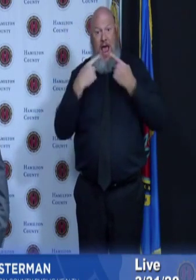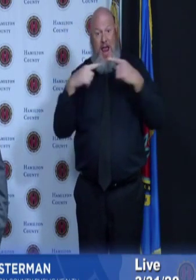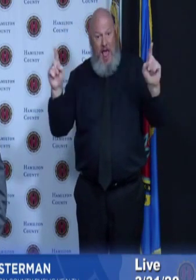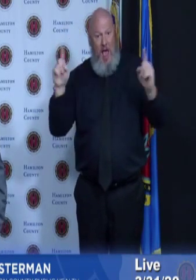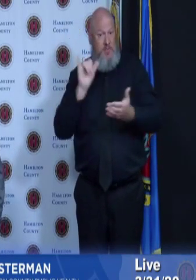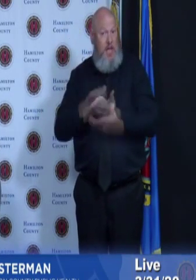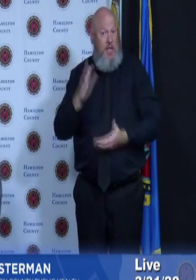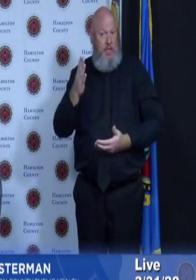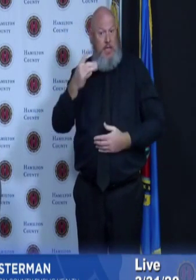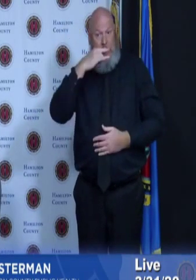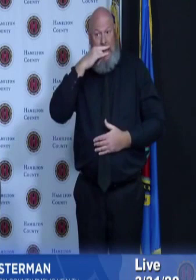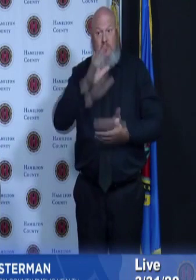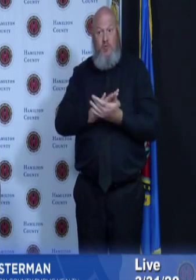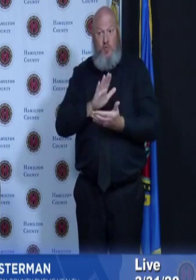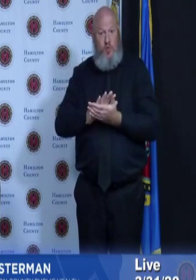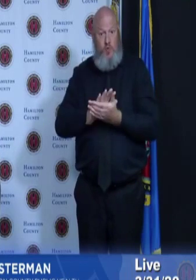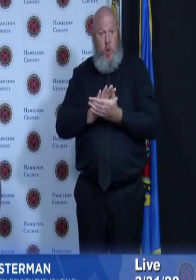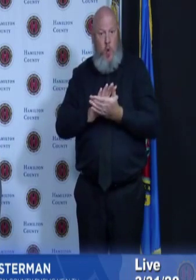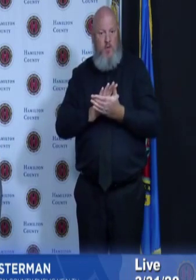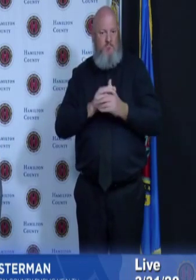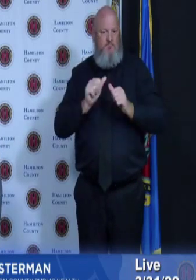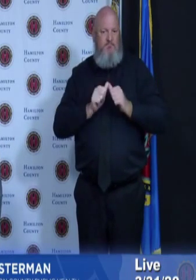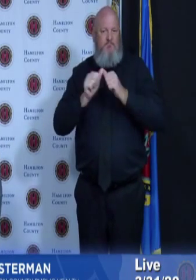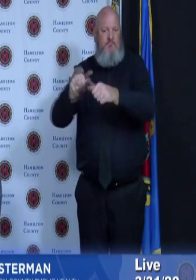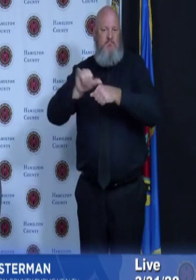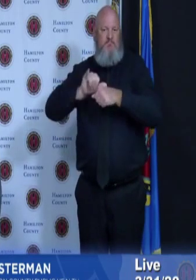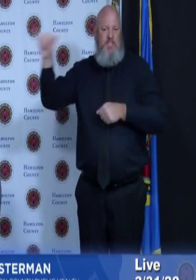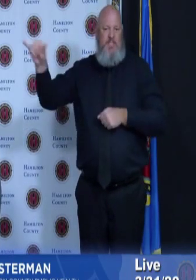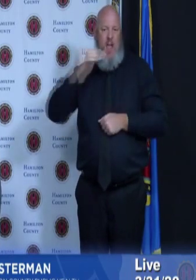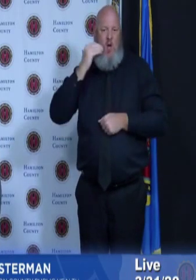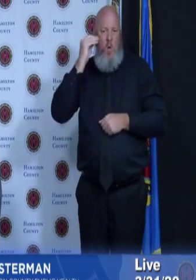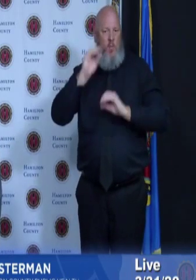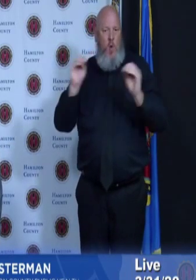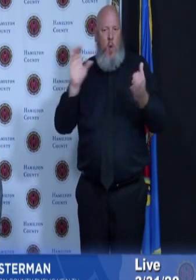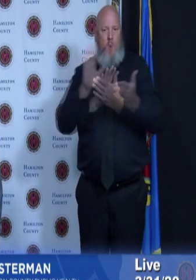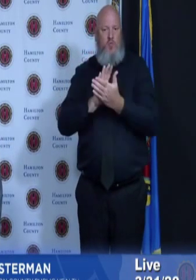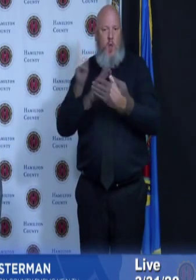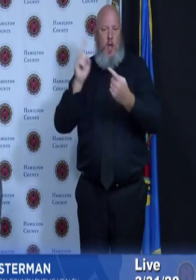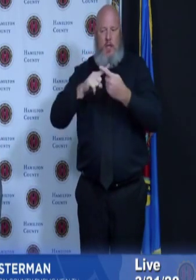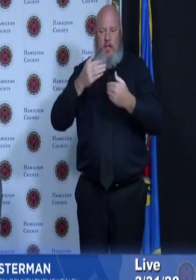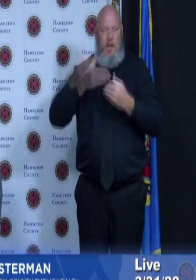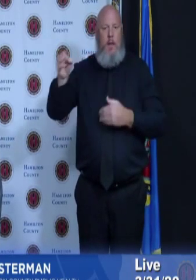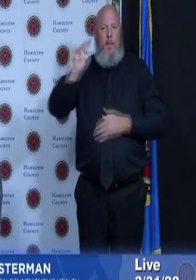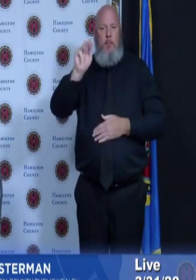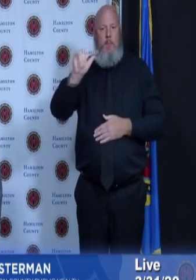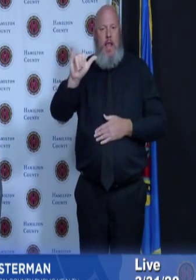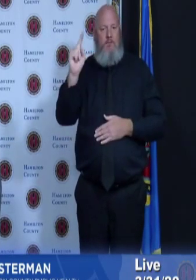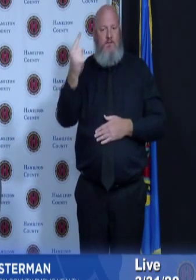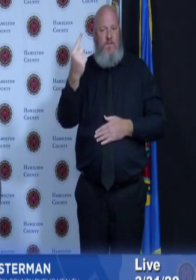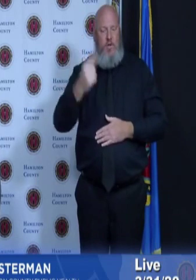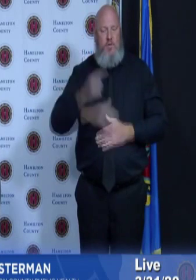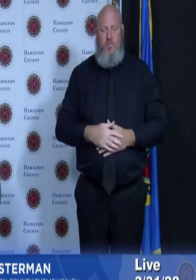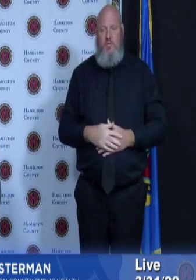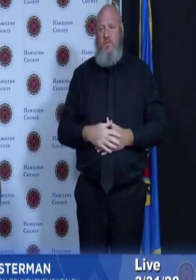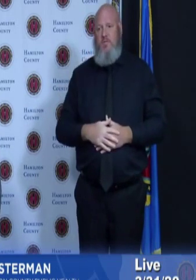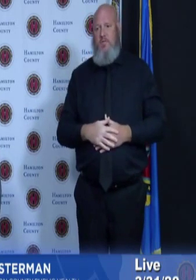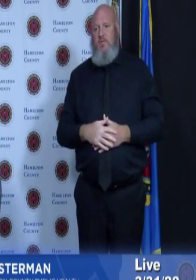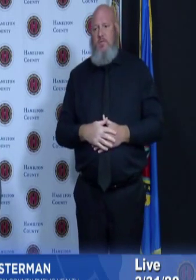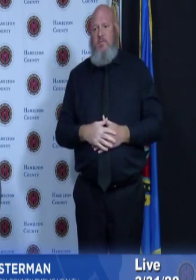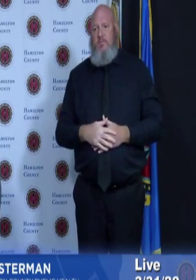investigators continue on each case that we see in Hamilton County to go out and do an inspection and I shouldn't say go out and do an inspection they hop on the